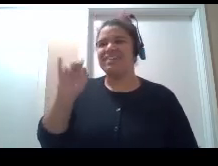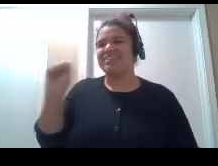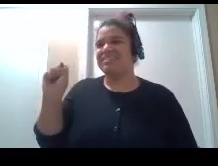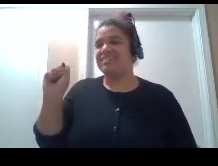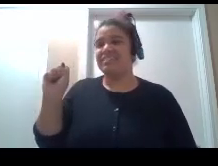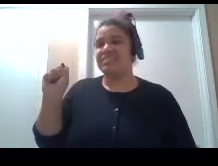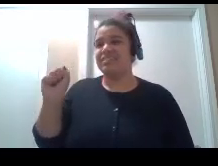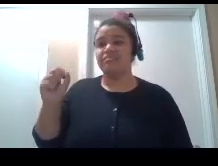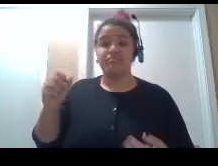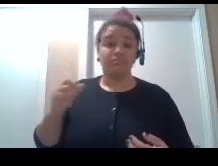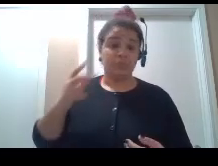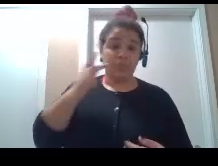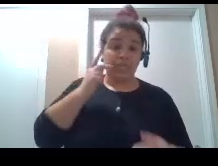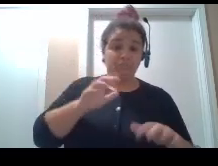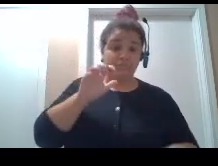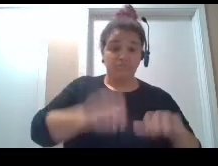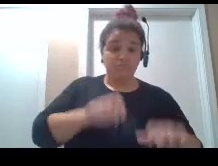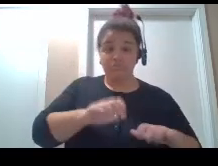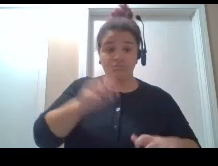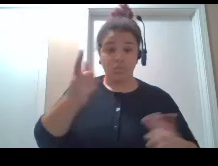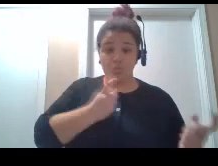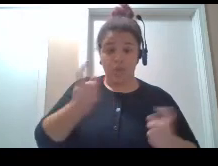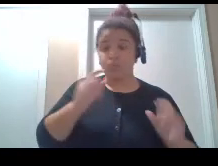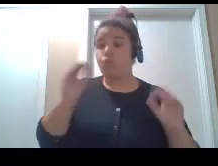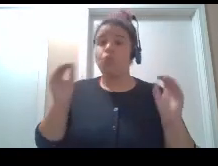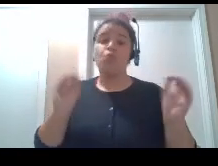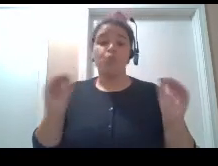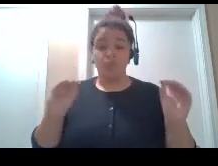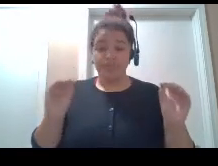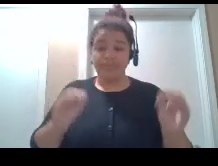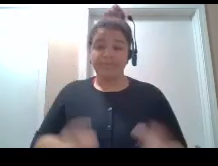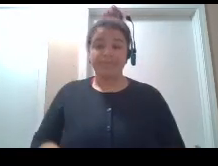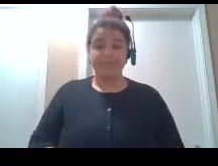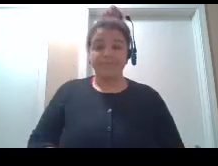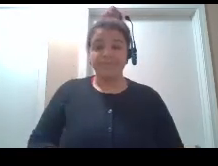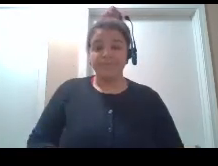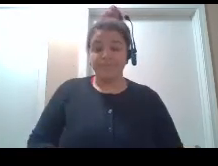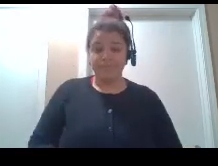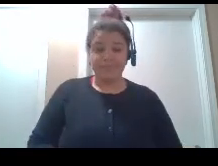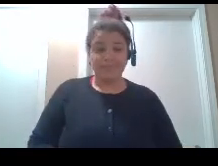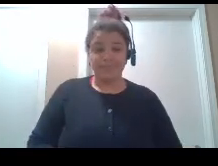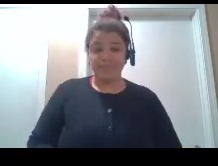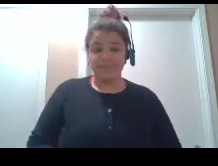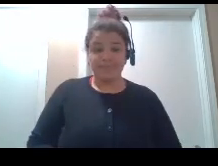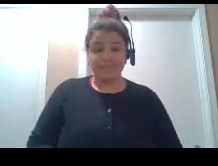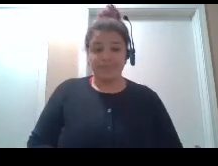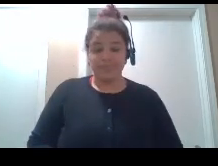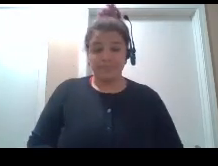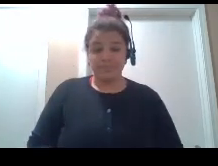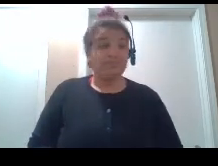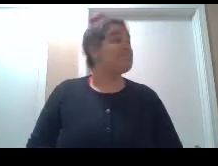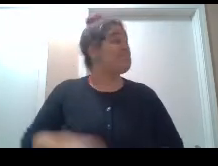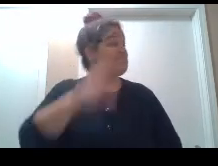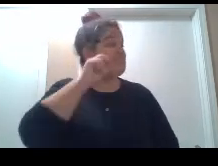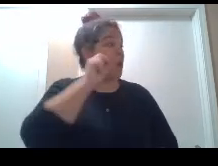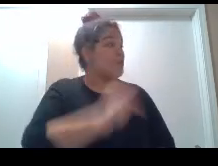There are no questions currently in the Q&A box. Dennis: OK.